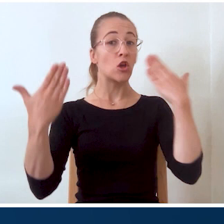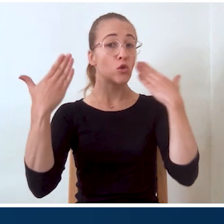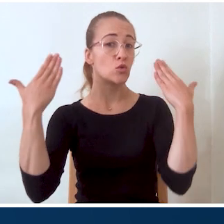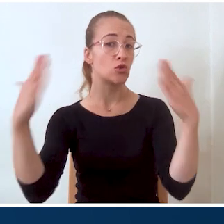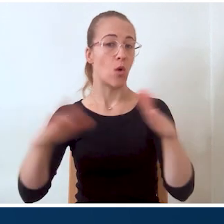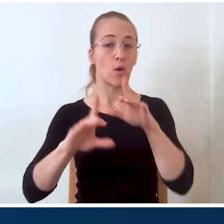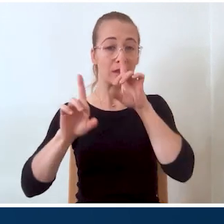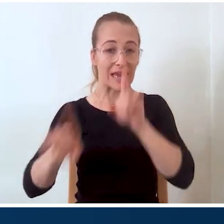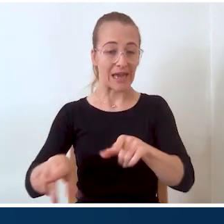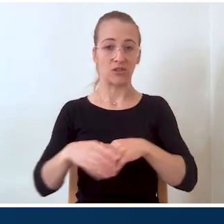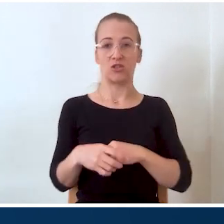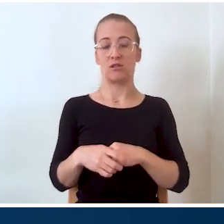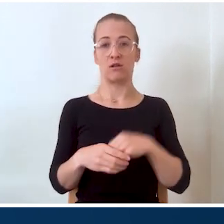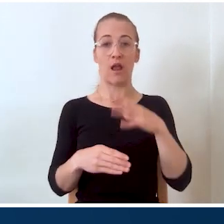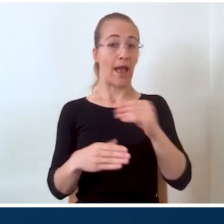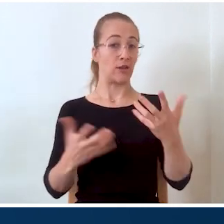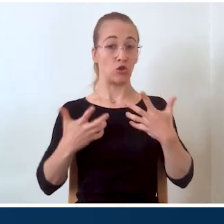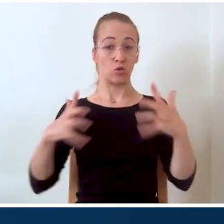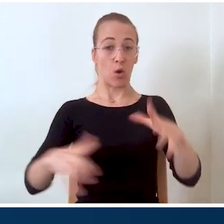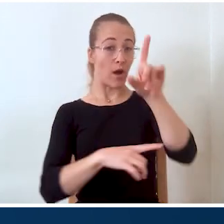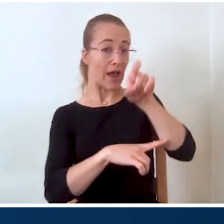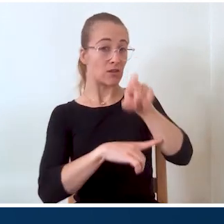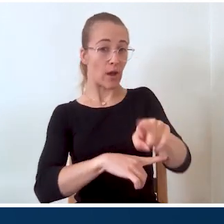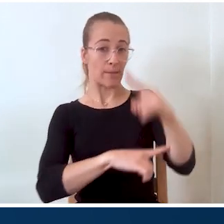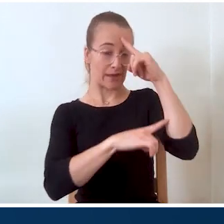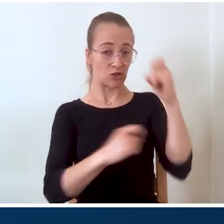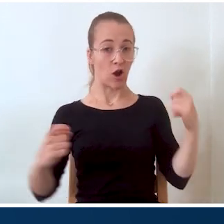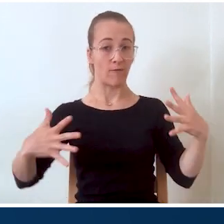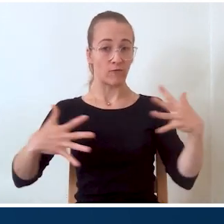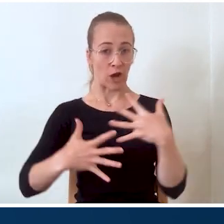if you don't know the answer and you don't wanna ask the question because you're afraid